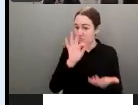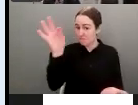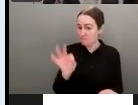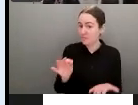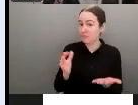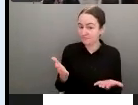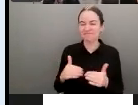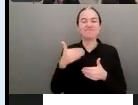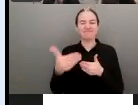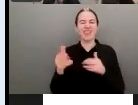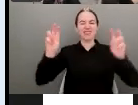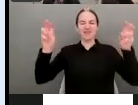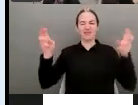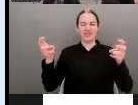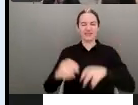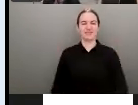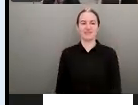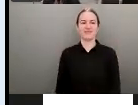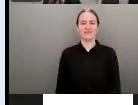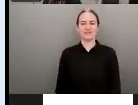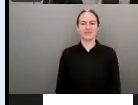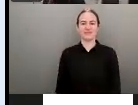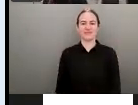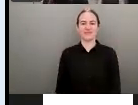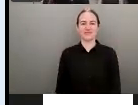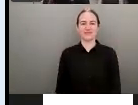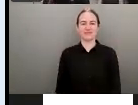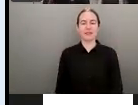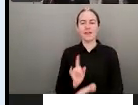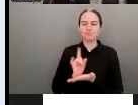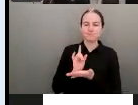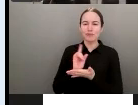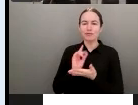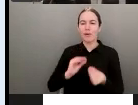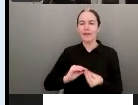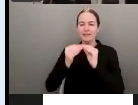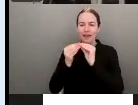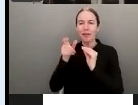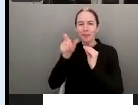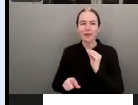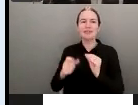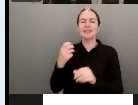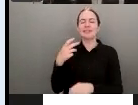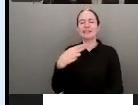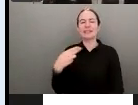accessibility specialist, Eeva Jonna Panula, or Eevis, is going to do her demo.